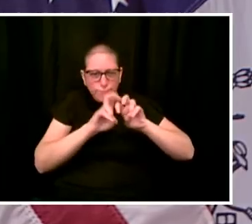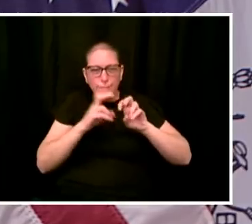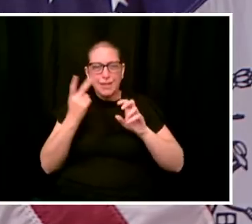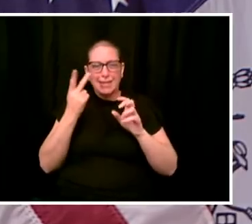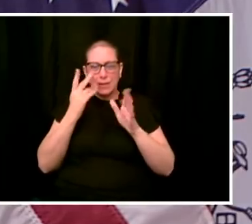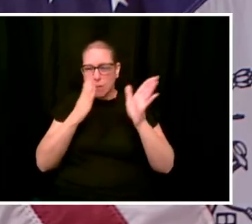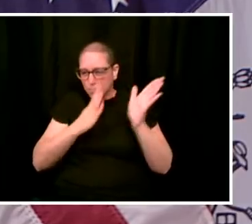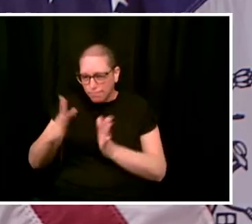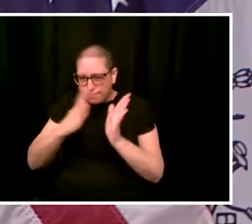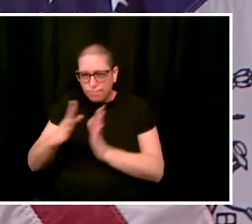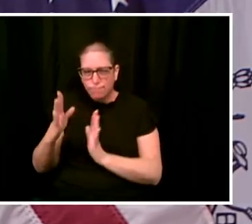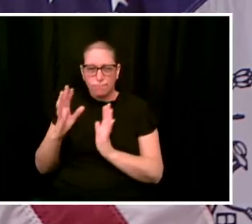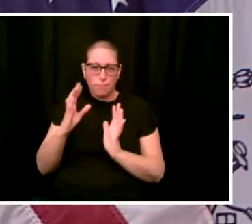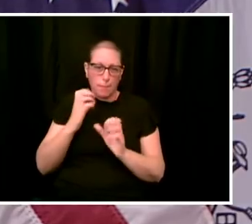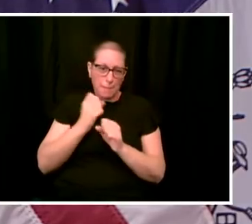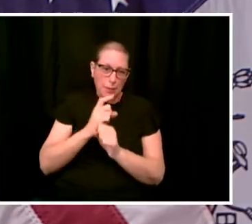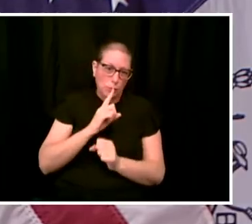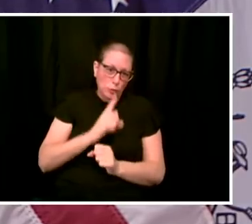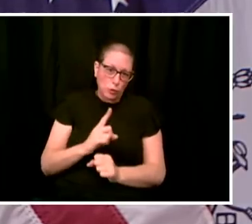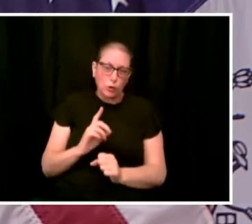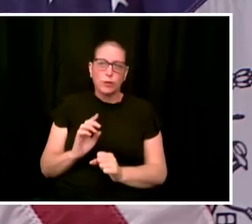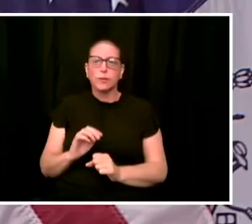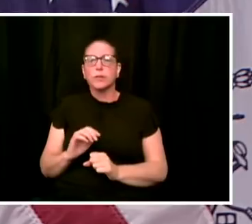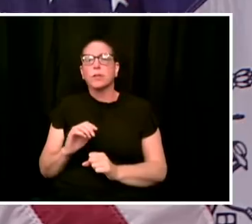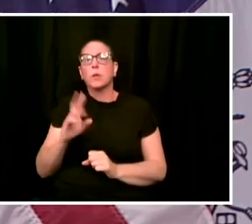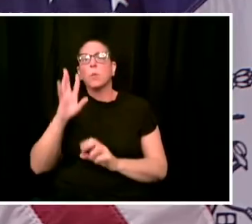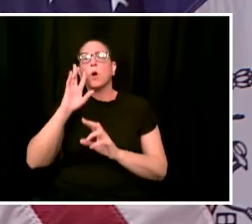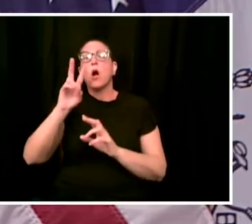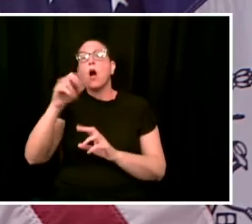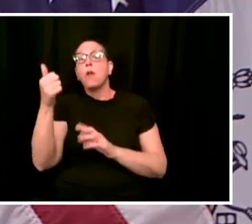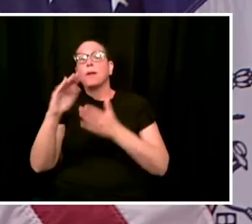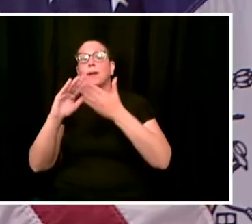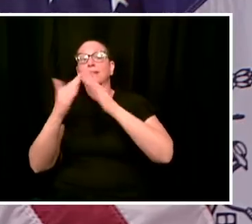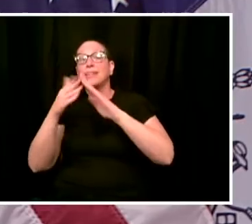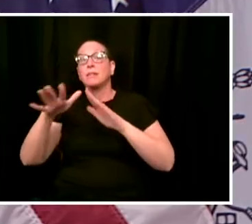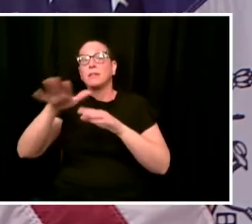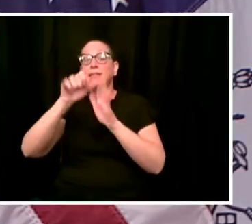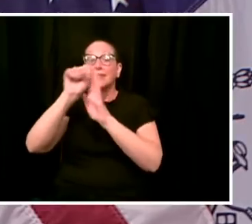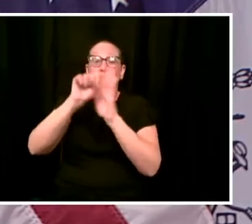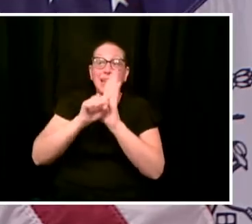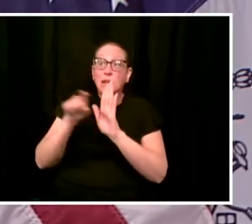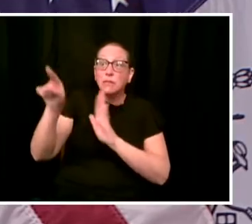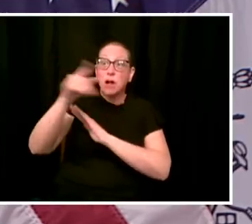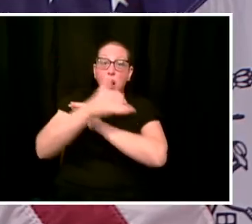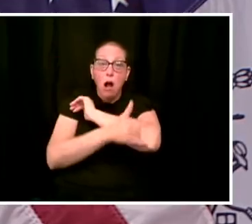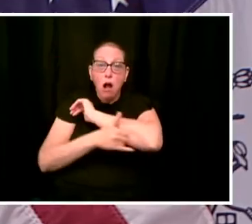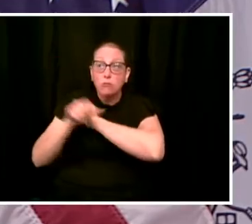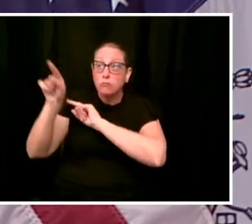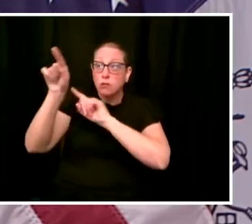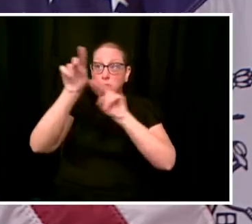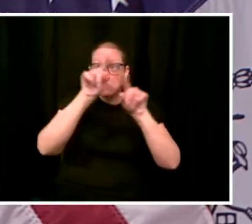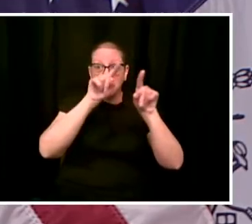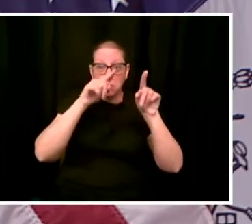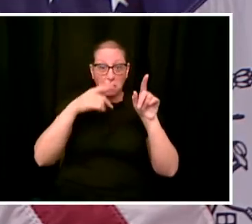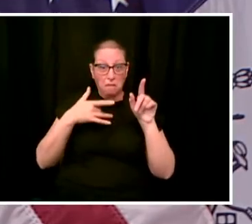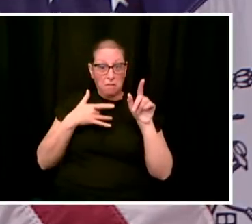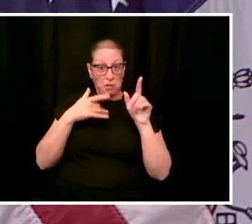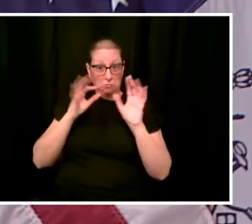WILL LOOK AATNY ANALD L OPTIONS. AND WE'RE LOOKING